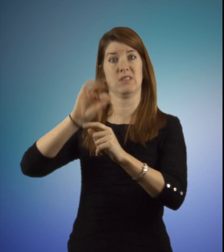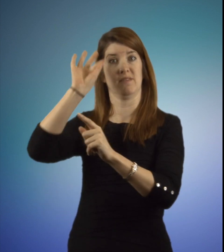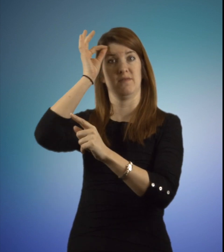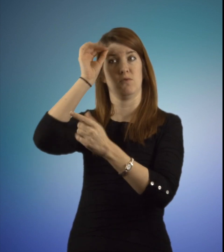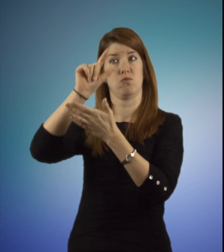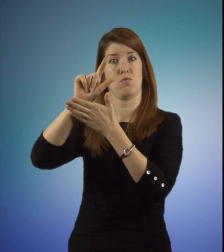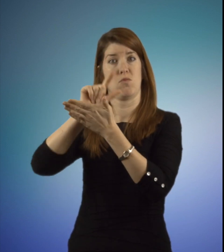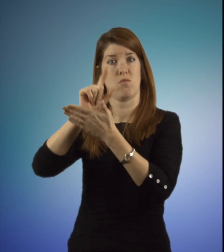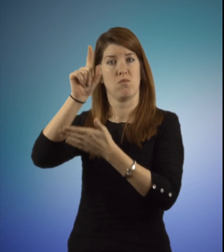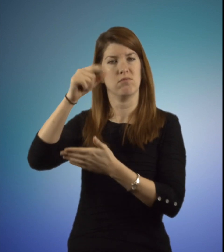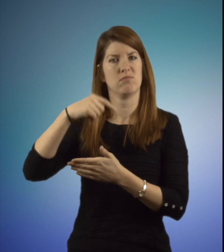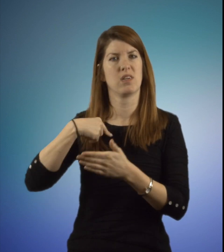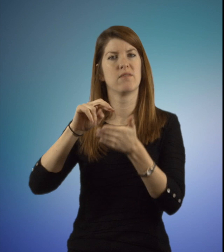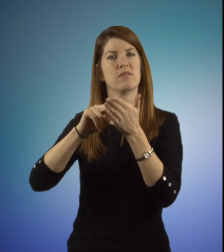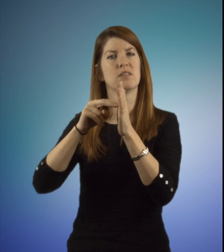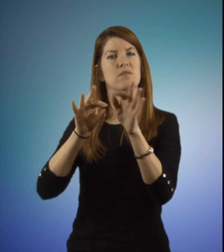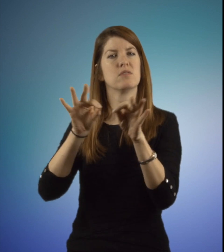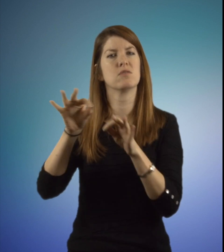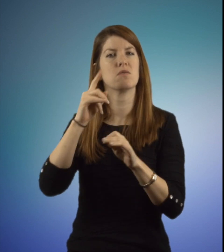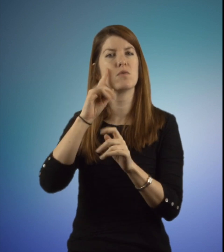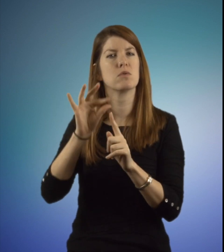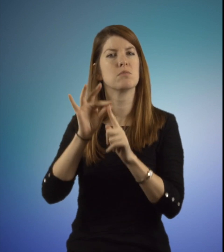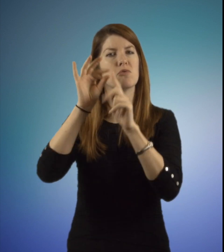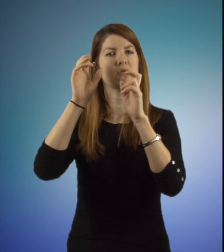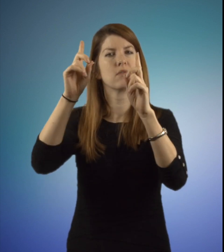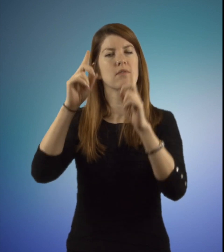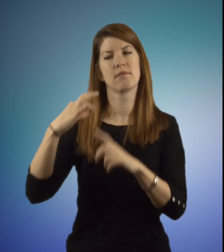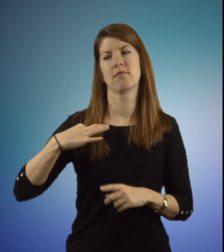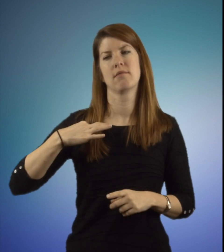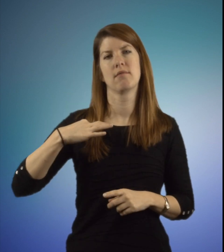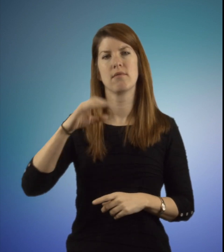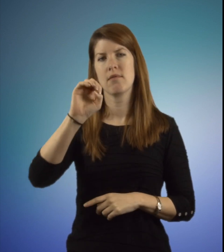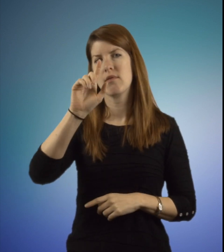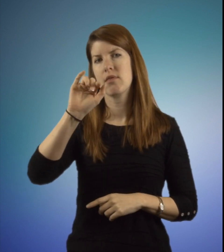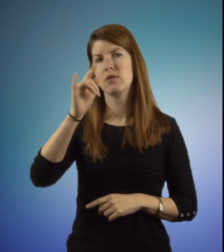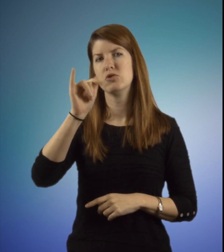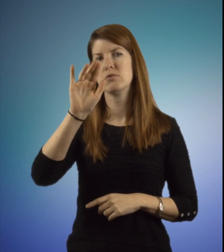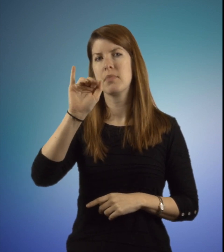Under the federal law, we have a definition for special education eligibility.